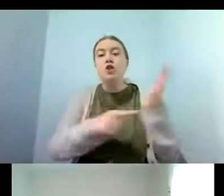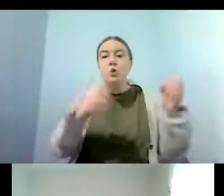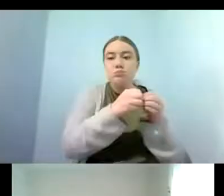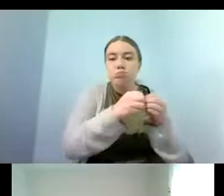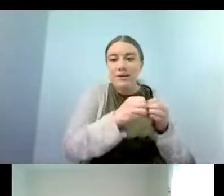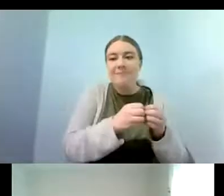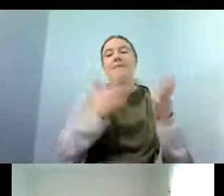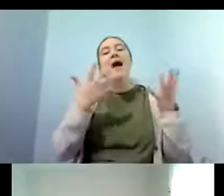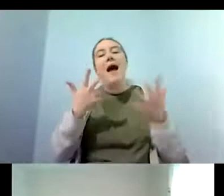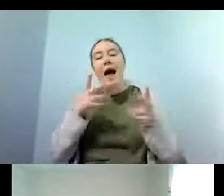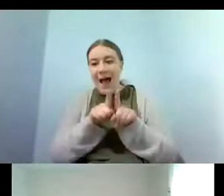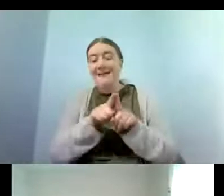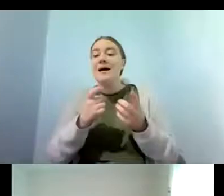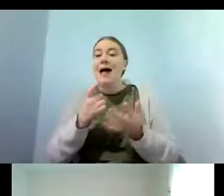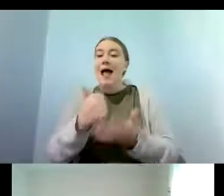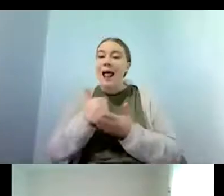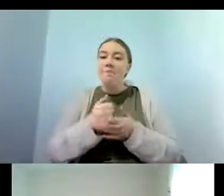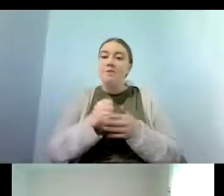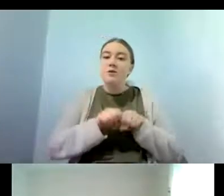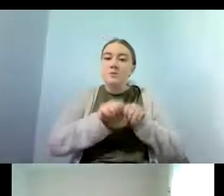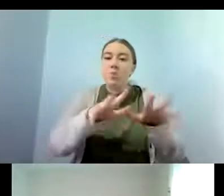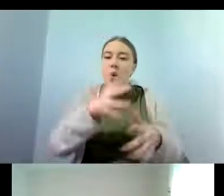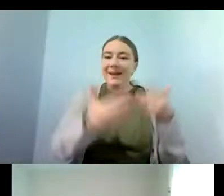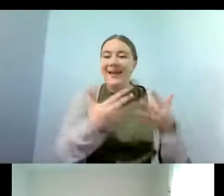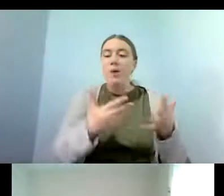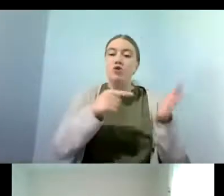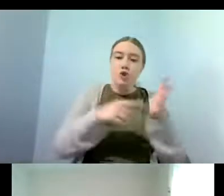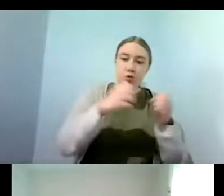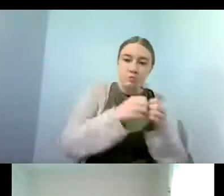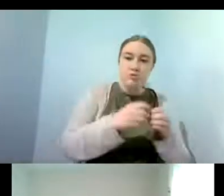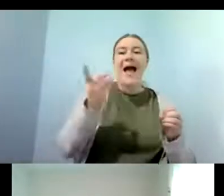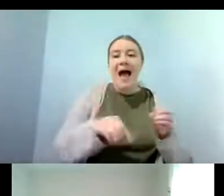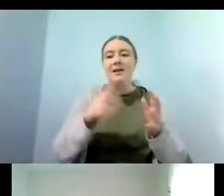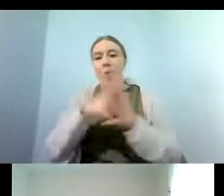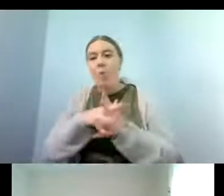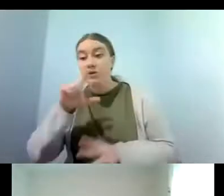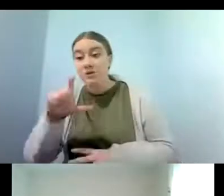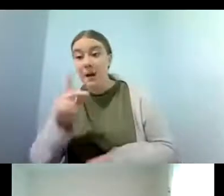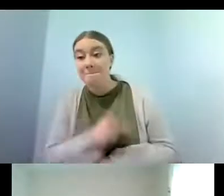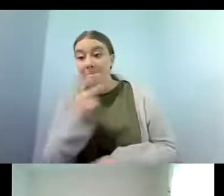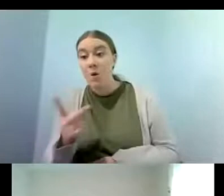both in tewkesbury and worcester and later in the year once the migration is finished we'll also